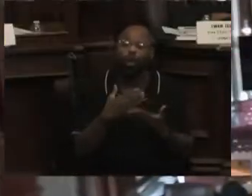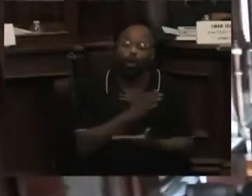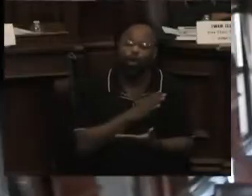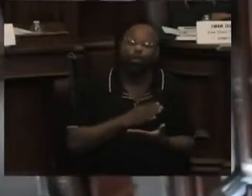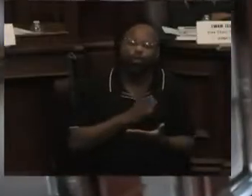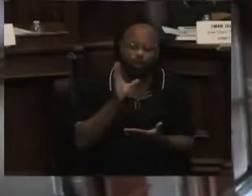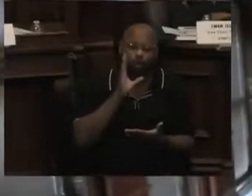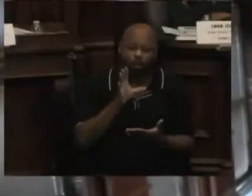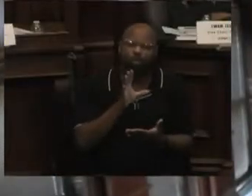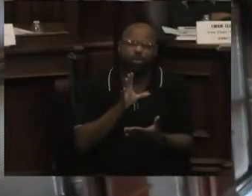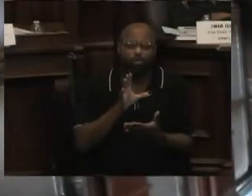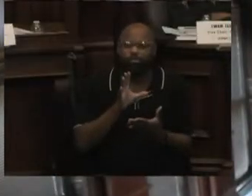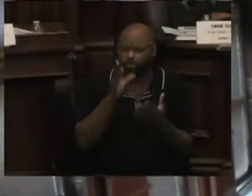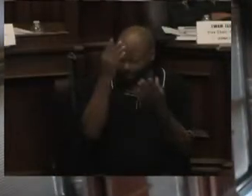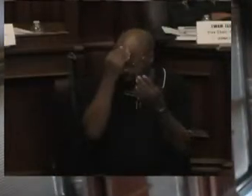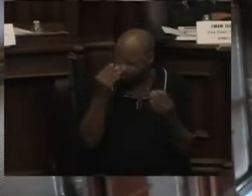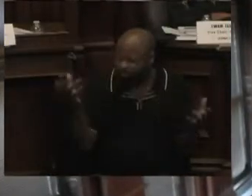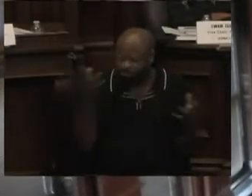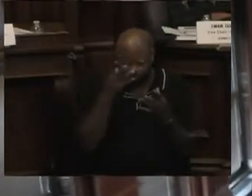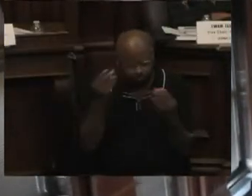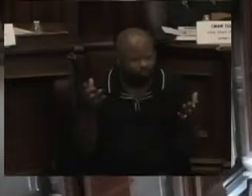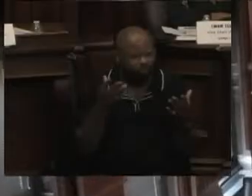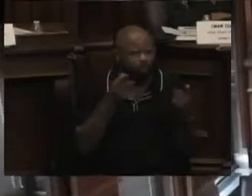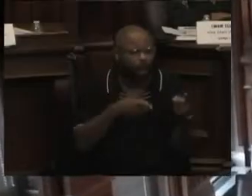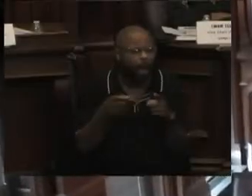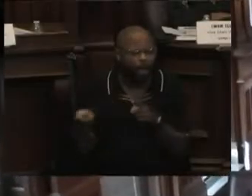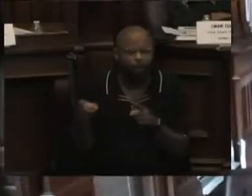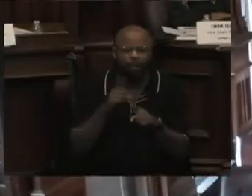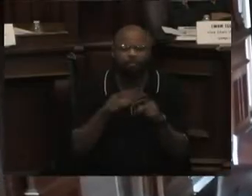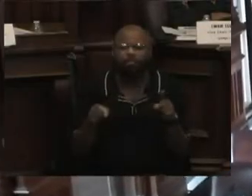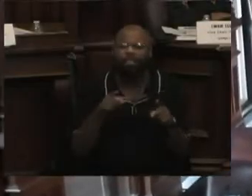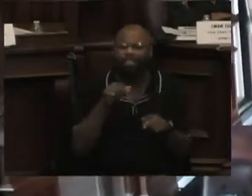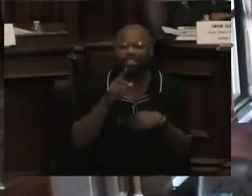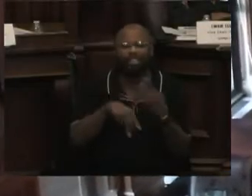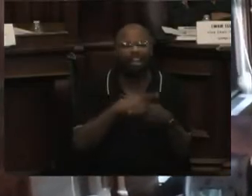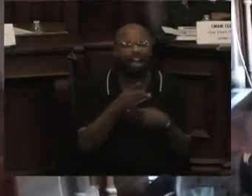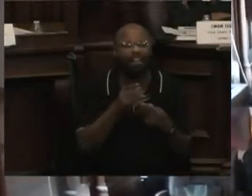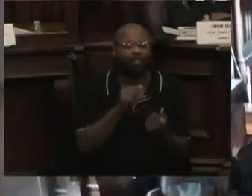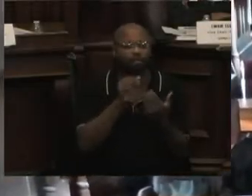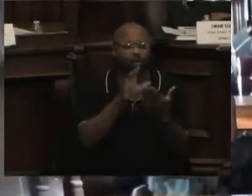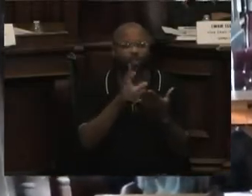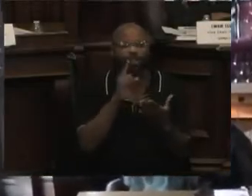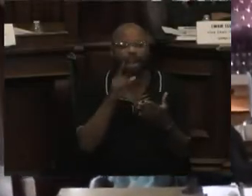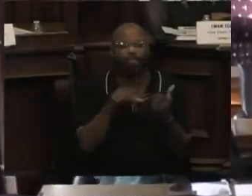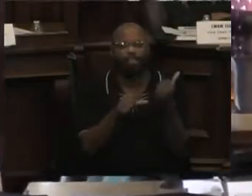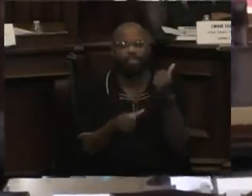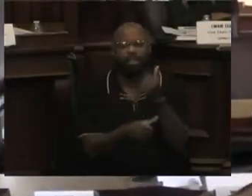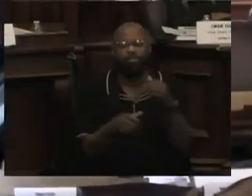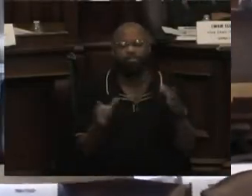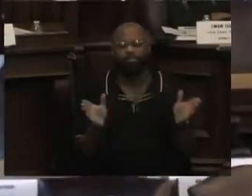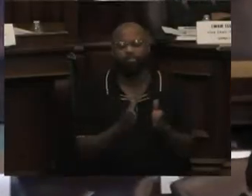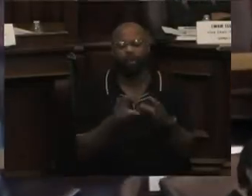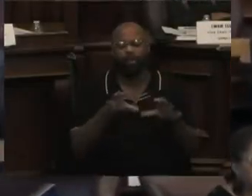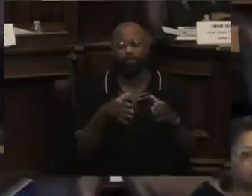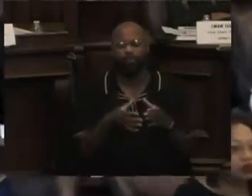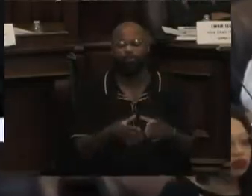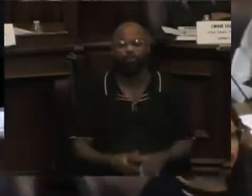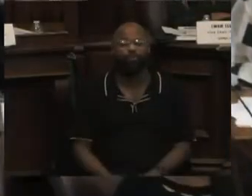subsection. So you want a group, a smaller group. Obviously the entire board would be kept in the loop. But if you're, you